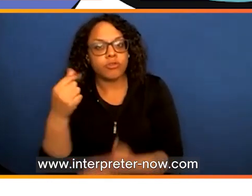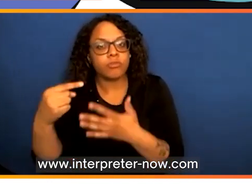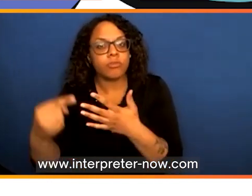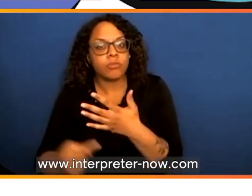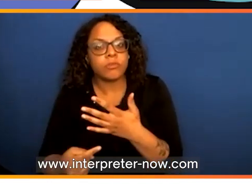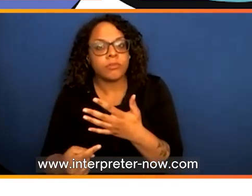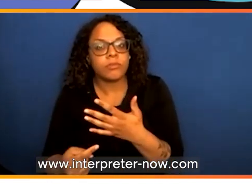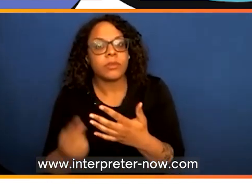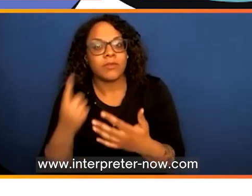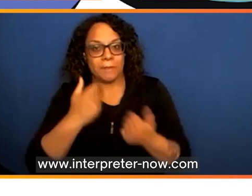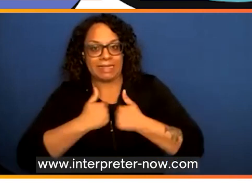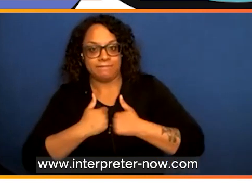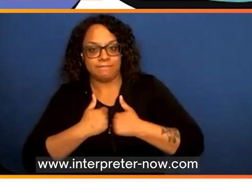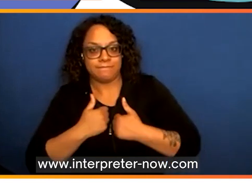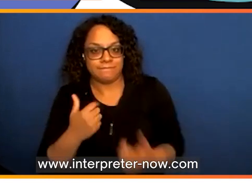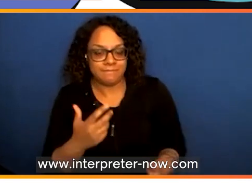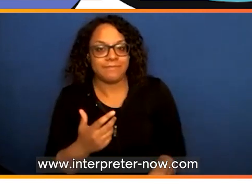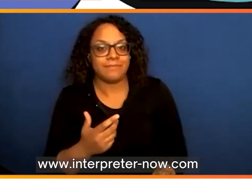just want to make sure I'm clear on that, I don't want anyone to think that that's not